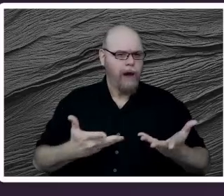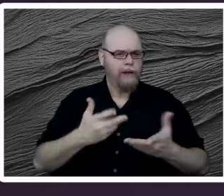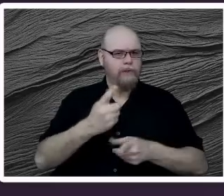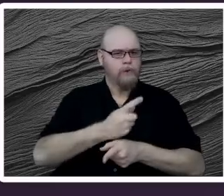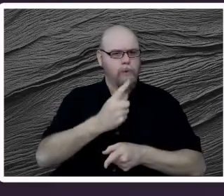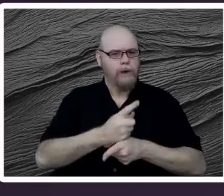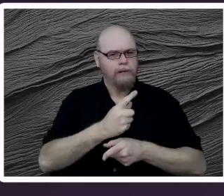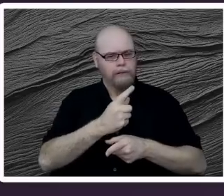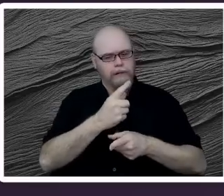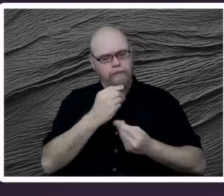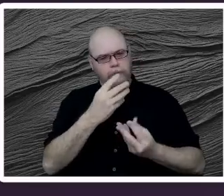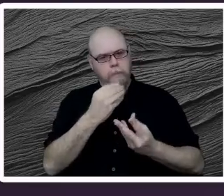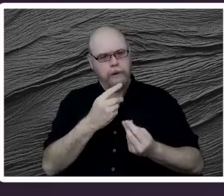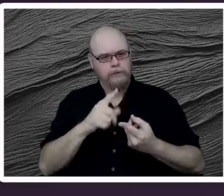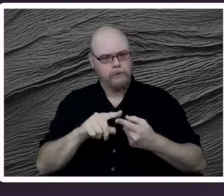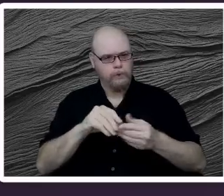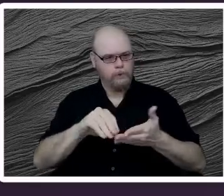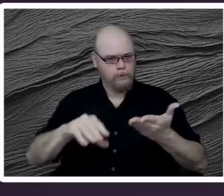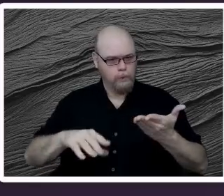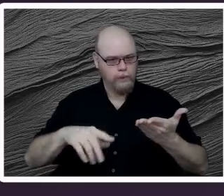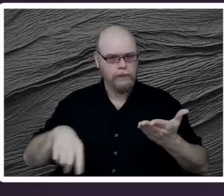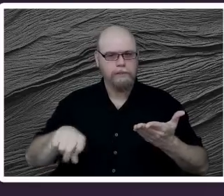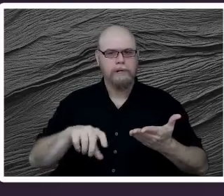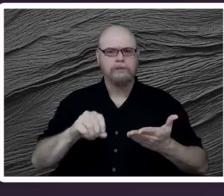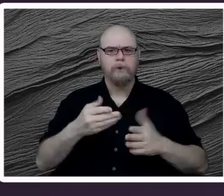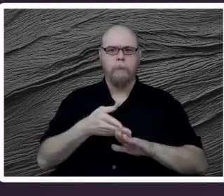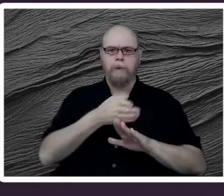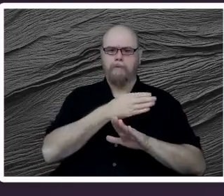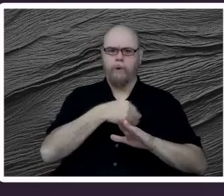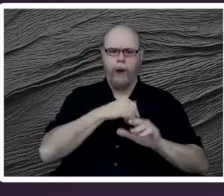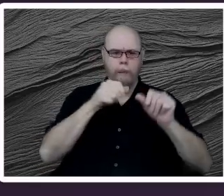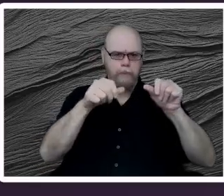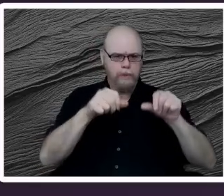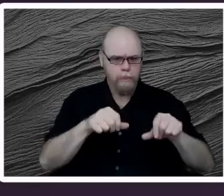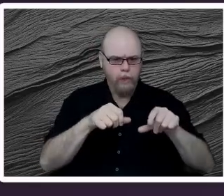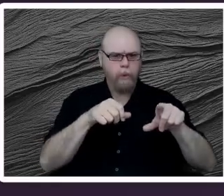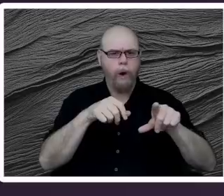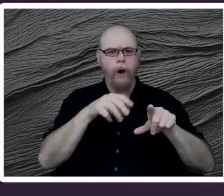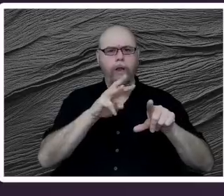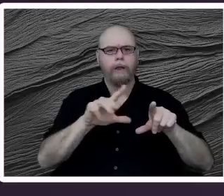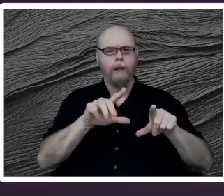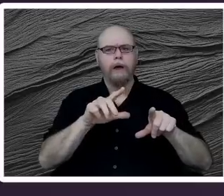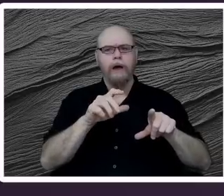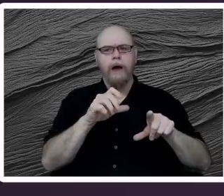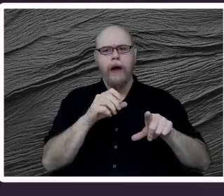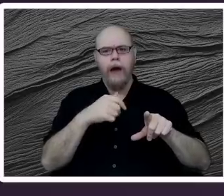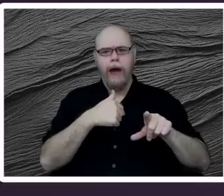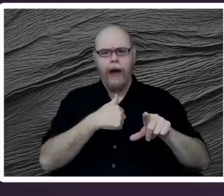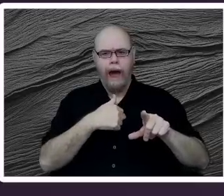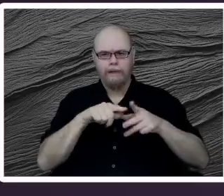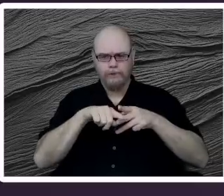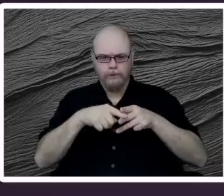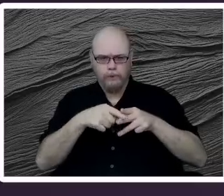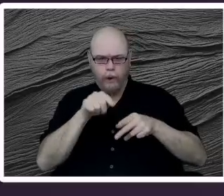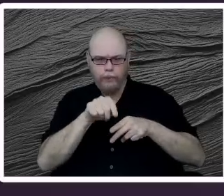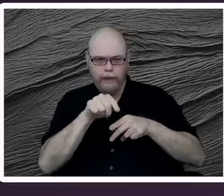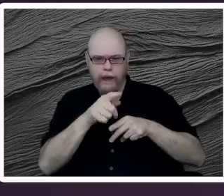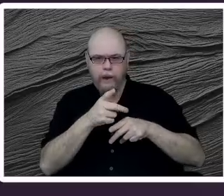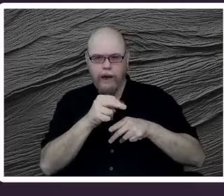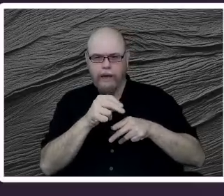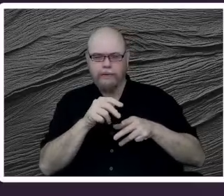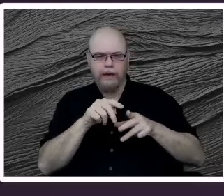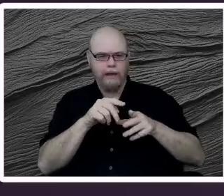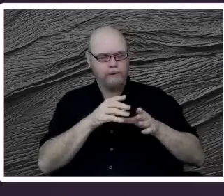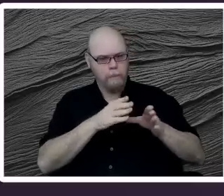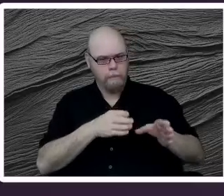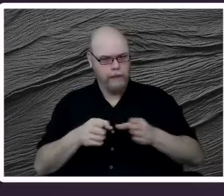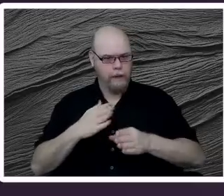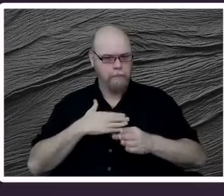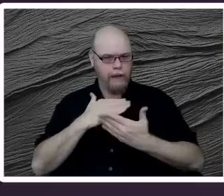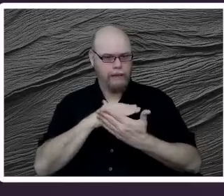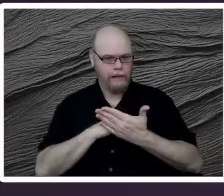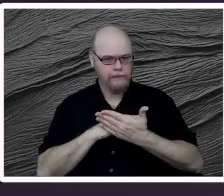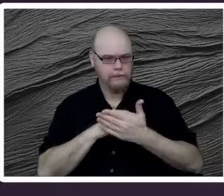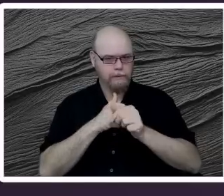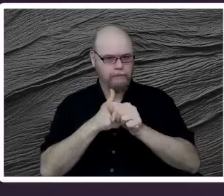said, before I even put them up on the wall, this is where I start. And one of my most impactful